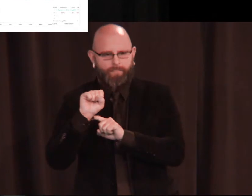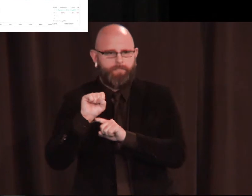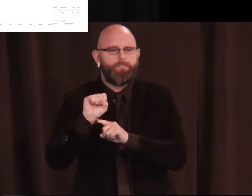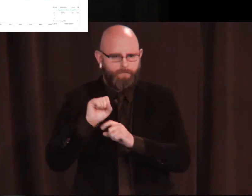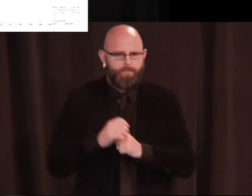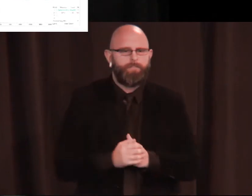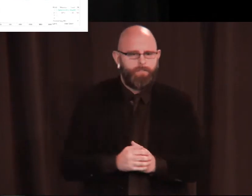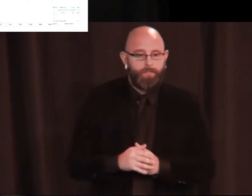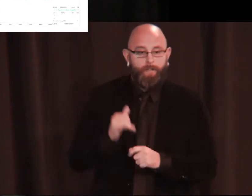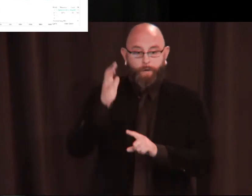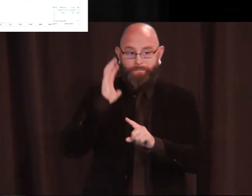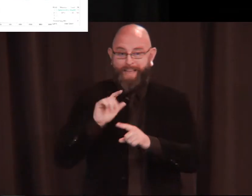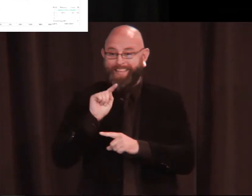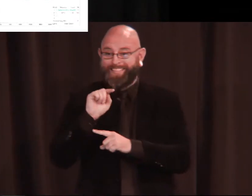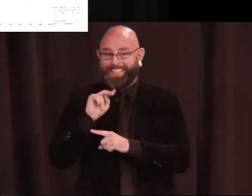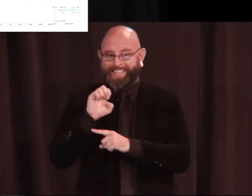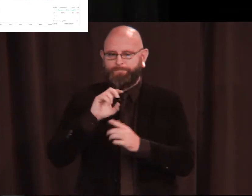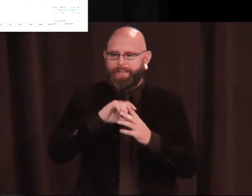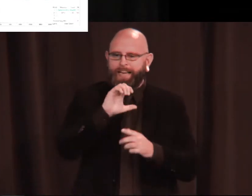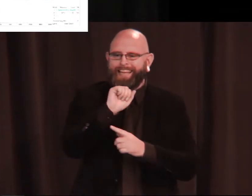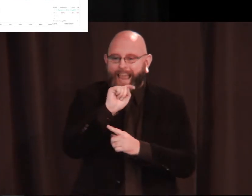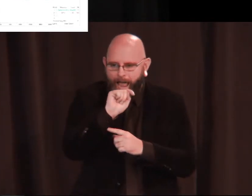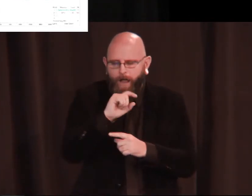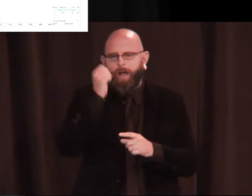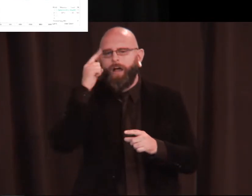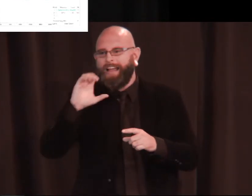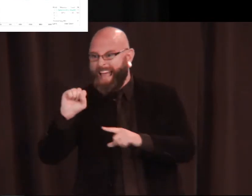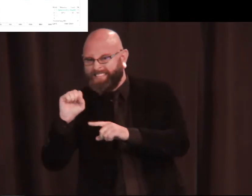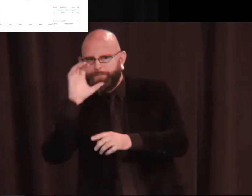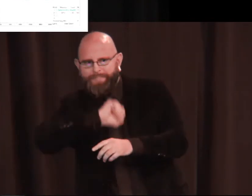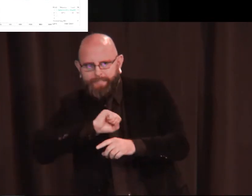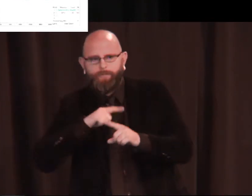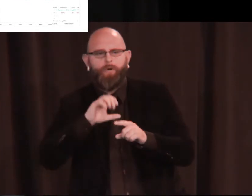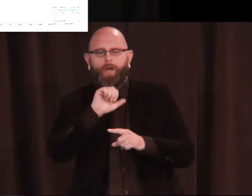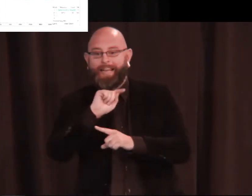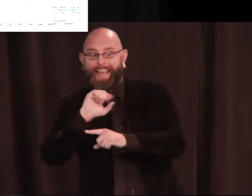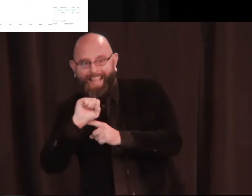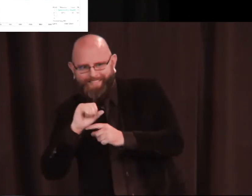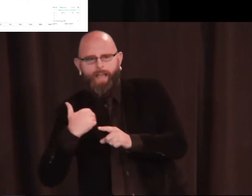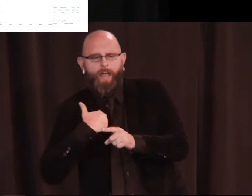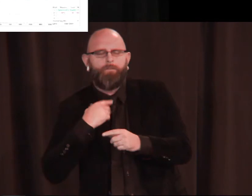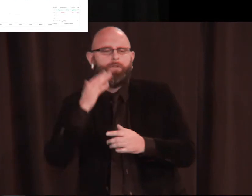And if they don't have access to that information, it's harder to learn that past tense marker.